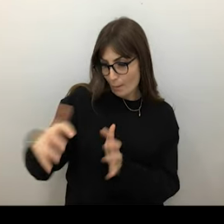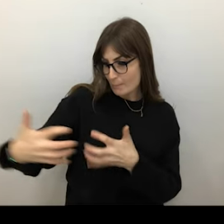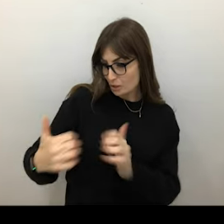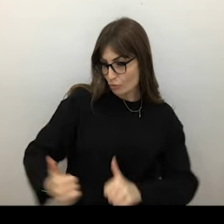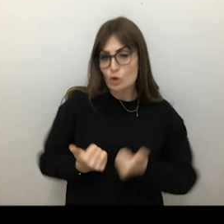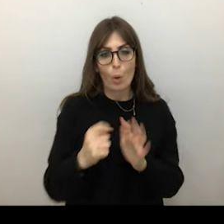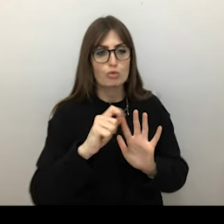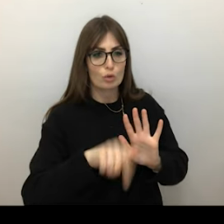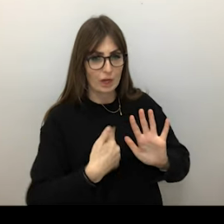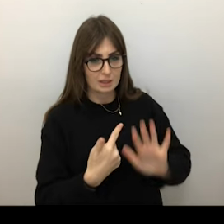fit for your project.